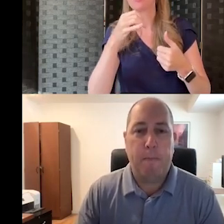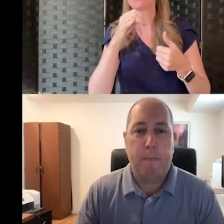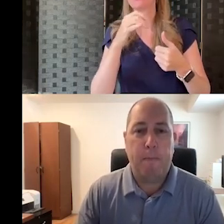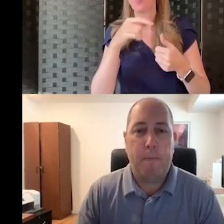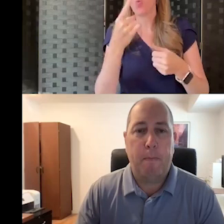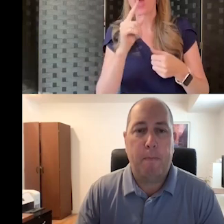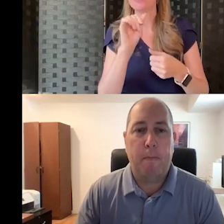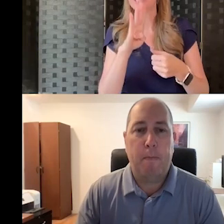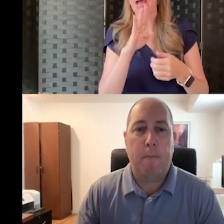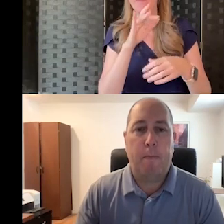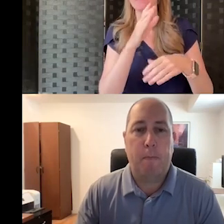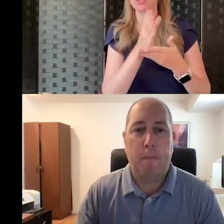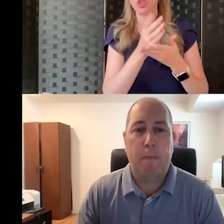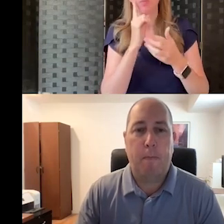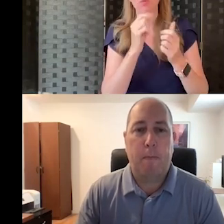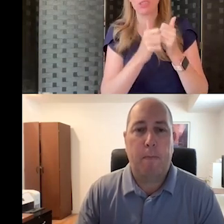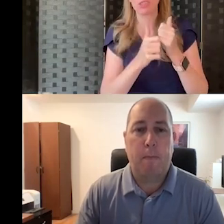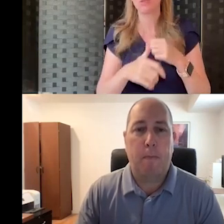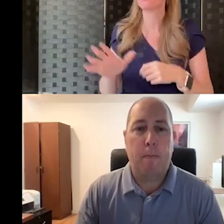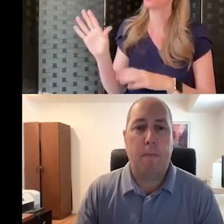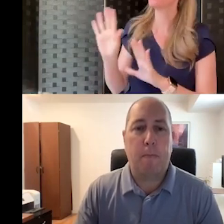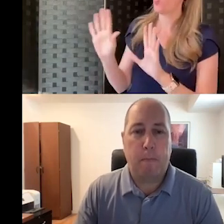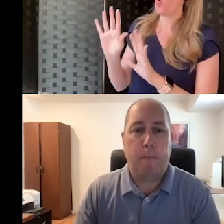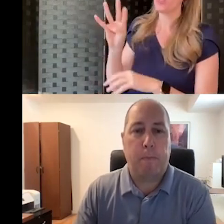Adrian: No way. A table is just content, that is at.